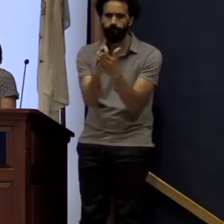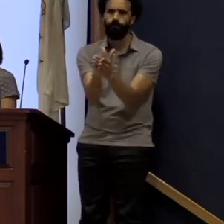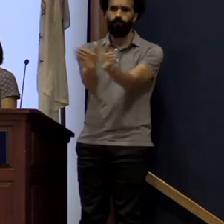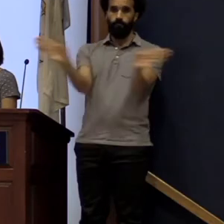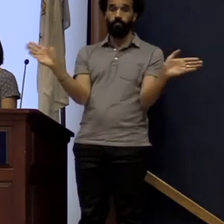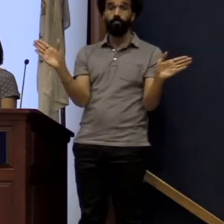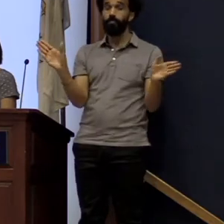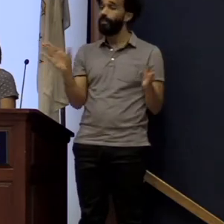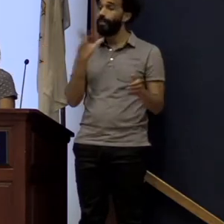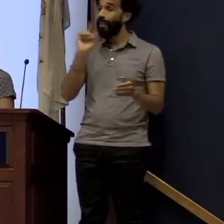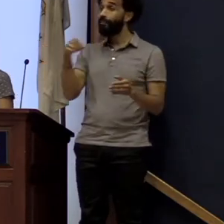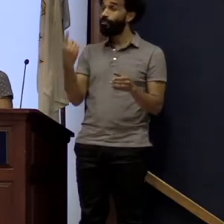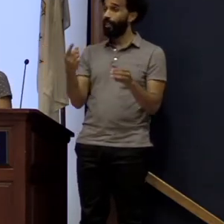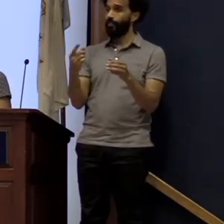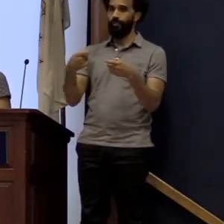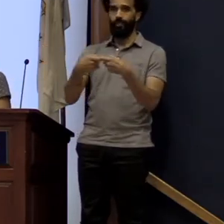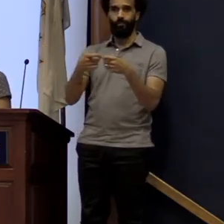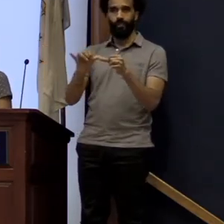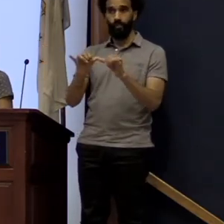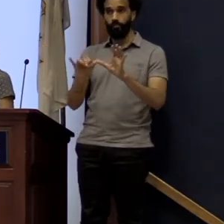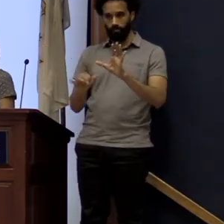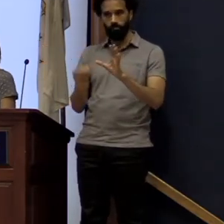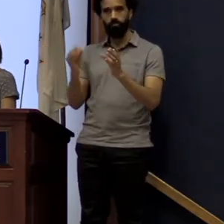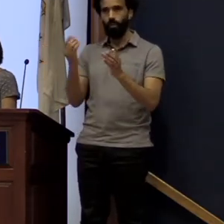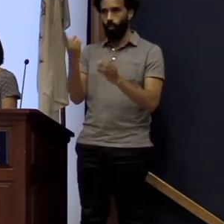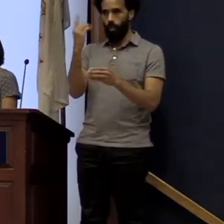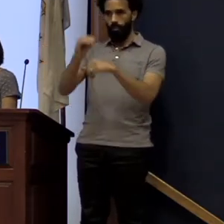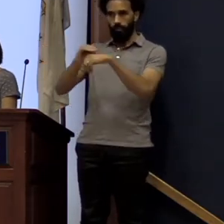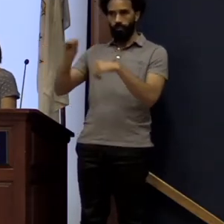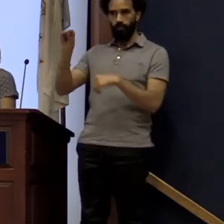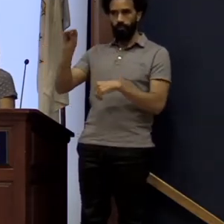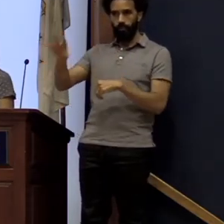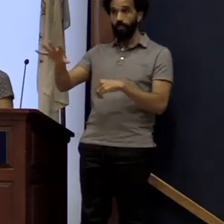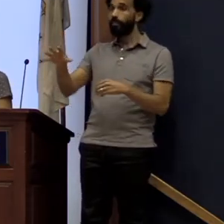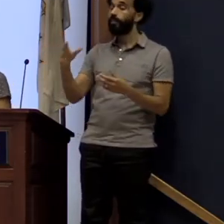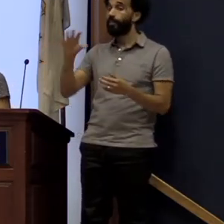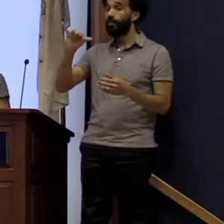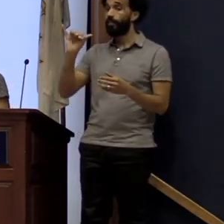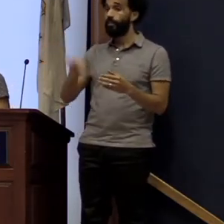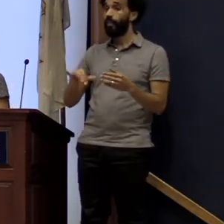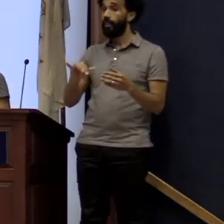so that's one thing that I will like to mention because I think there's a lot that we can do with this approach, but